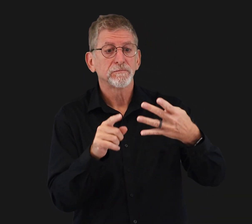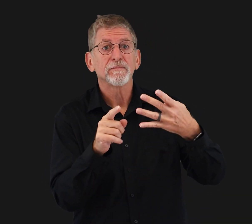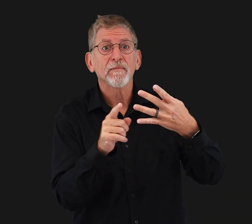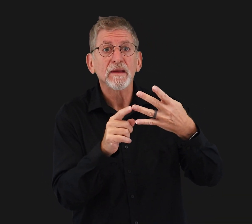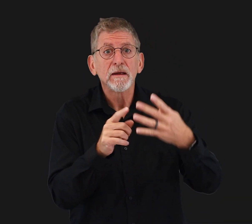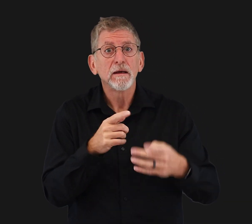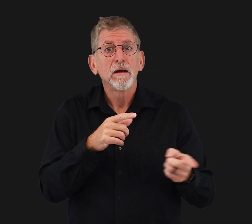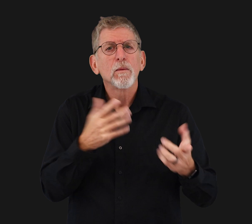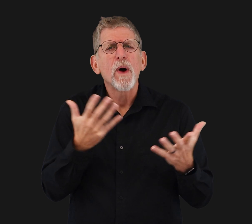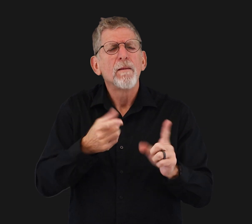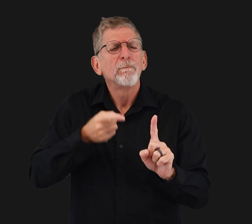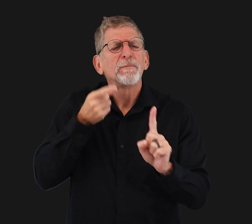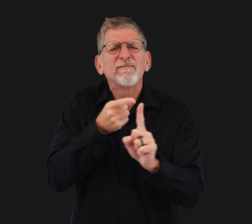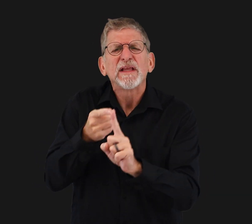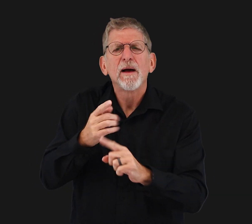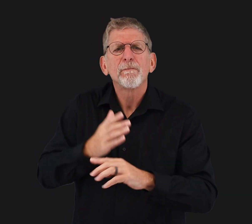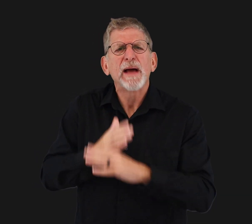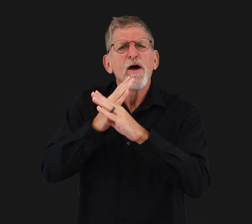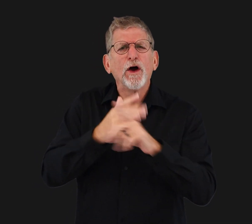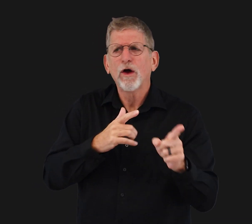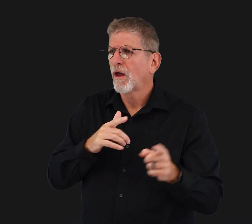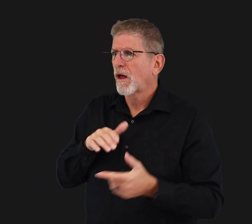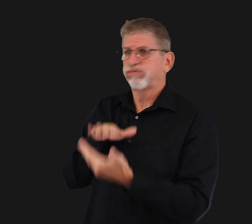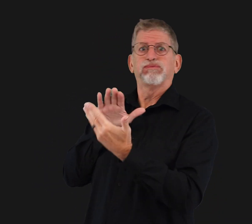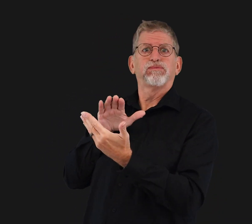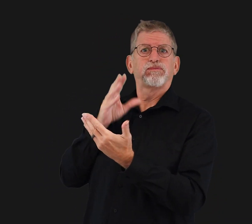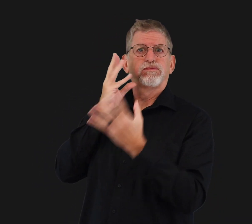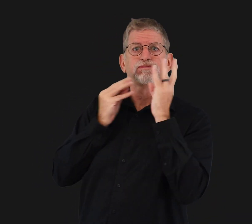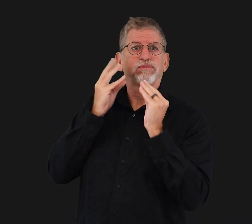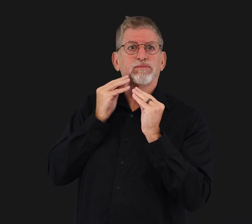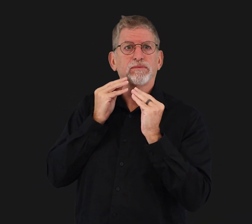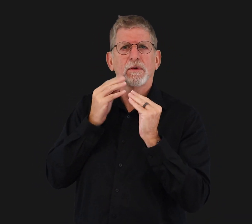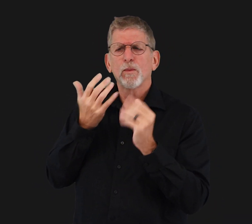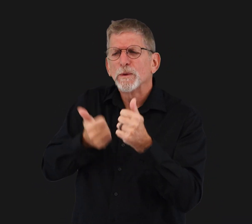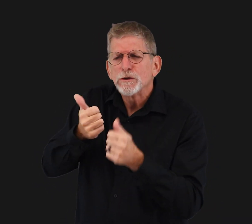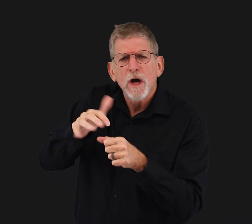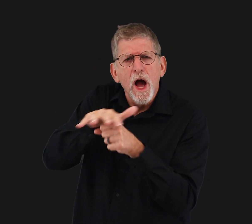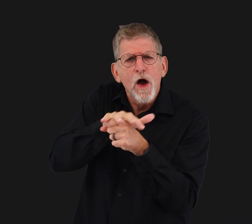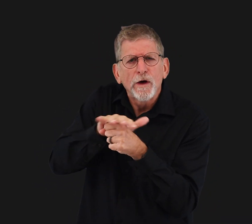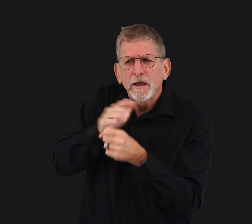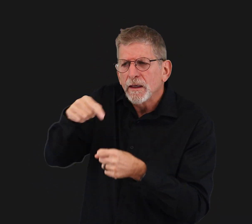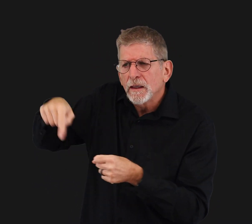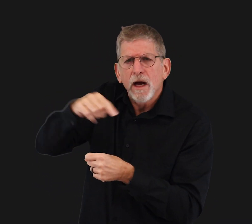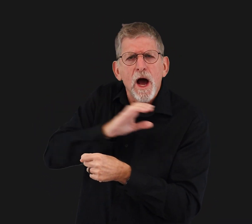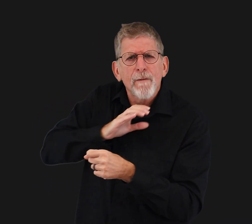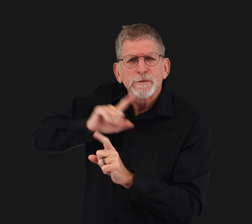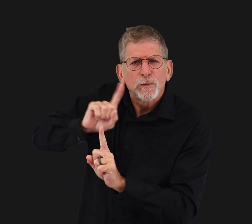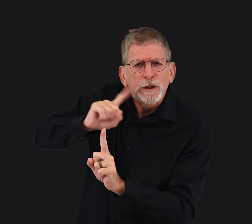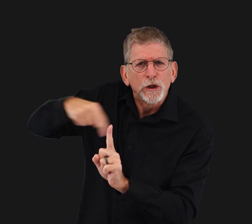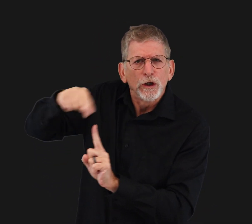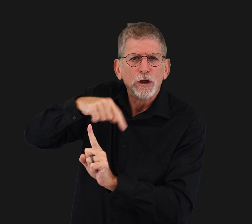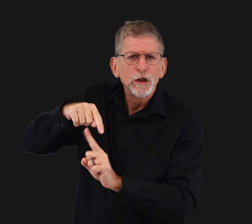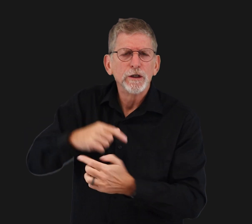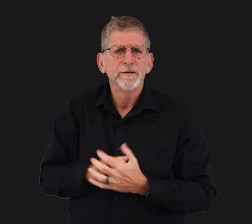• what specific barriers did they encounter and in what area of the Commission